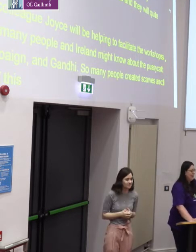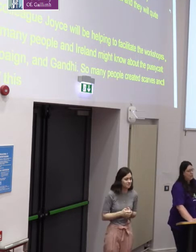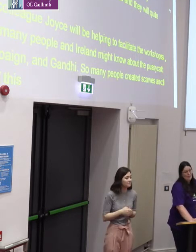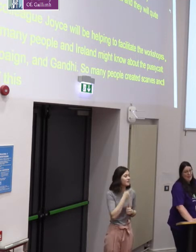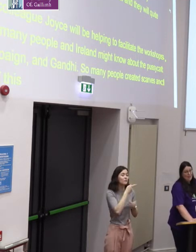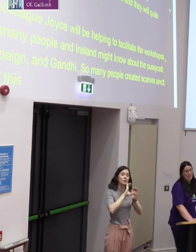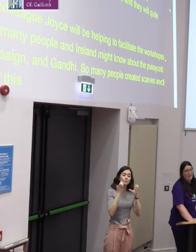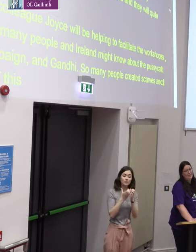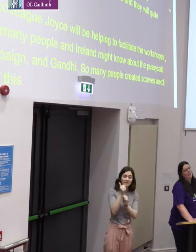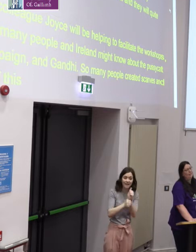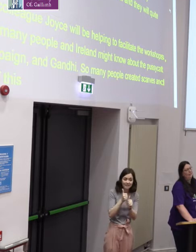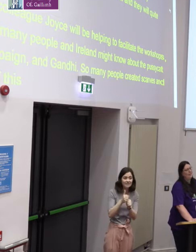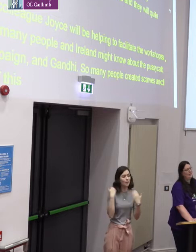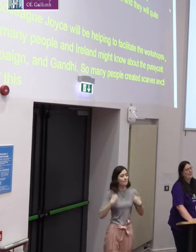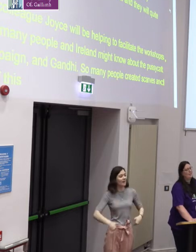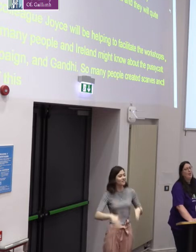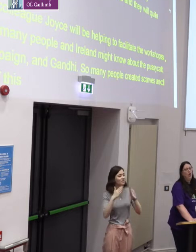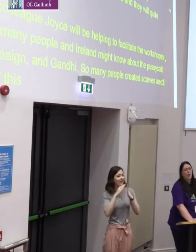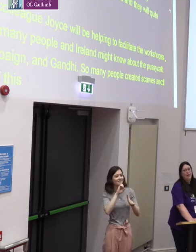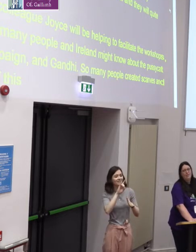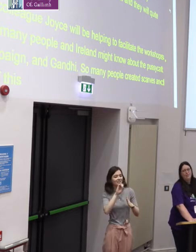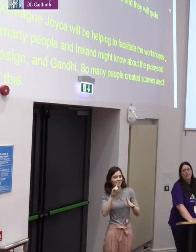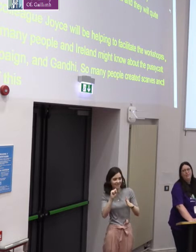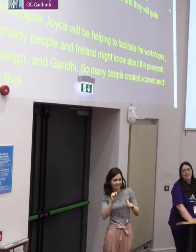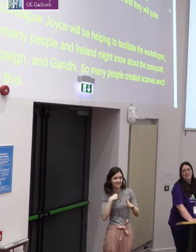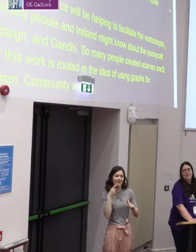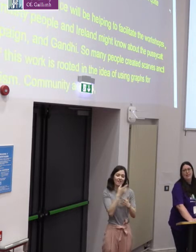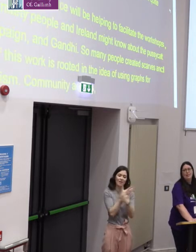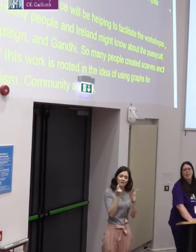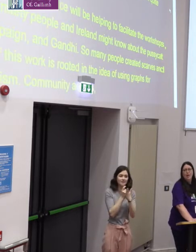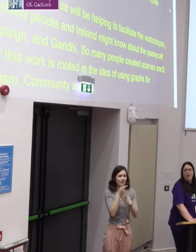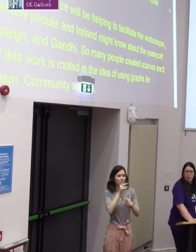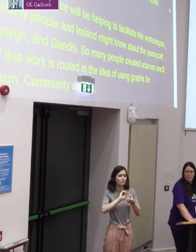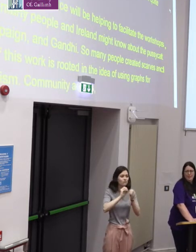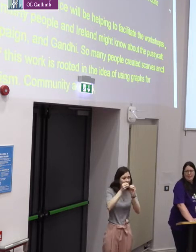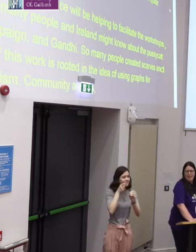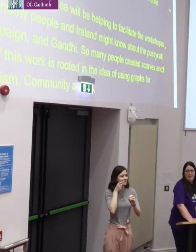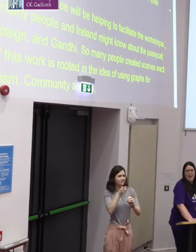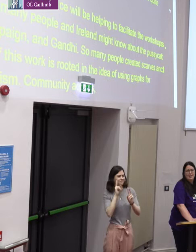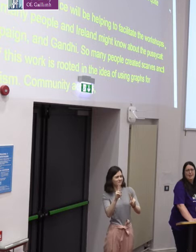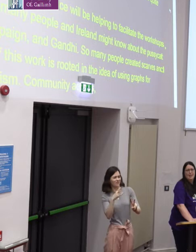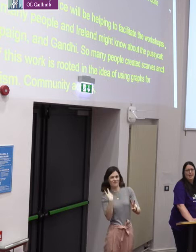Community actions, (unknown term), it is quite often crafting the scene is women's task,